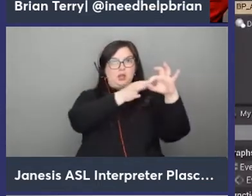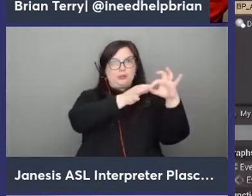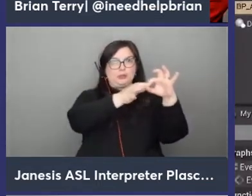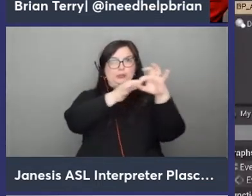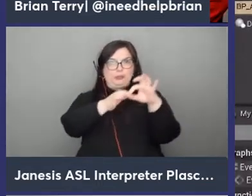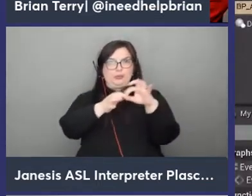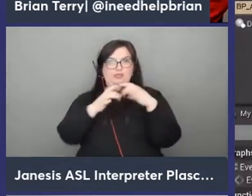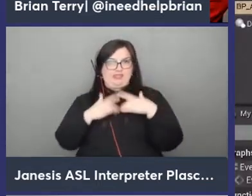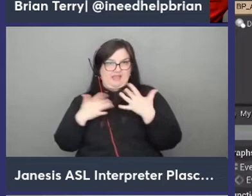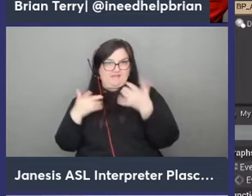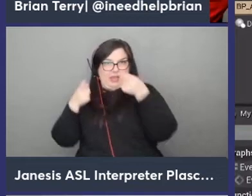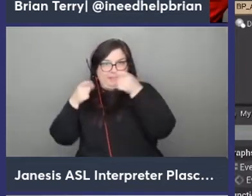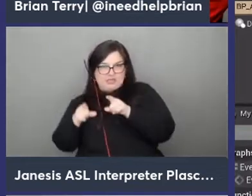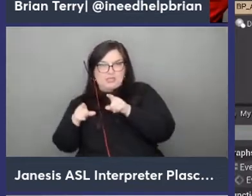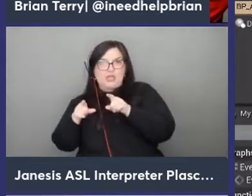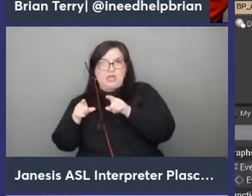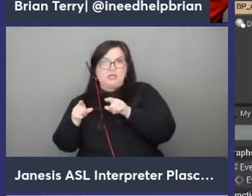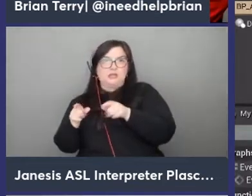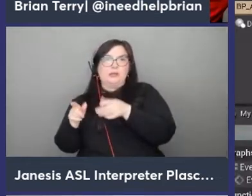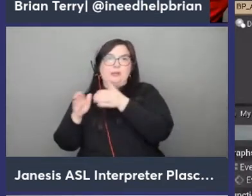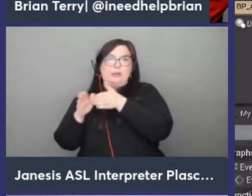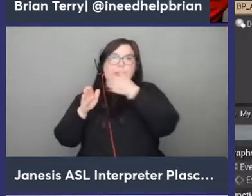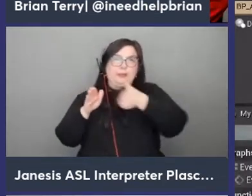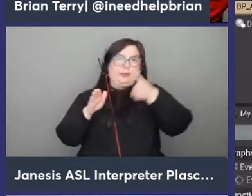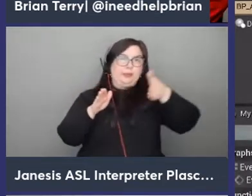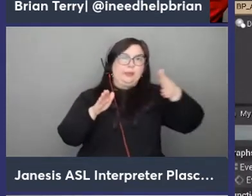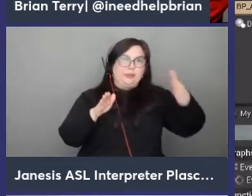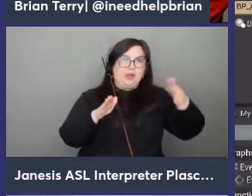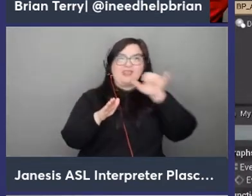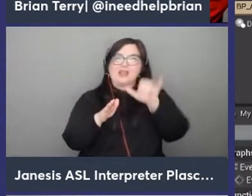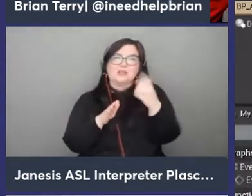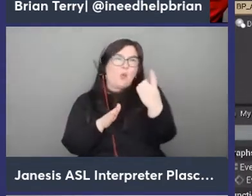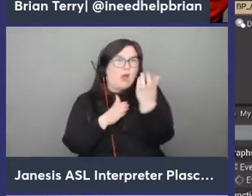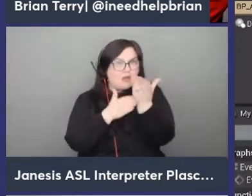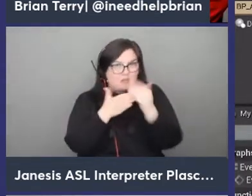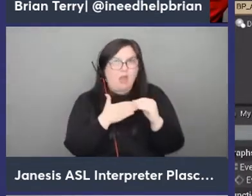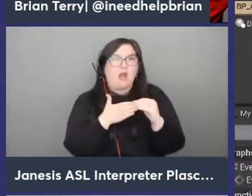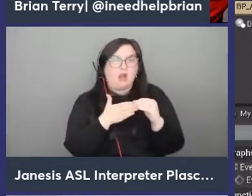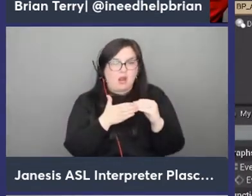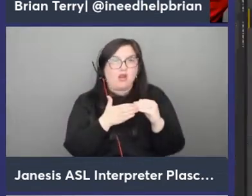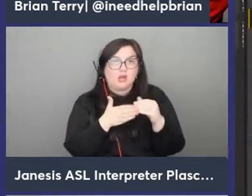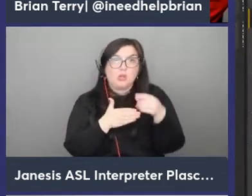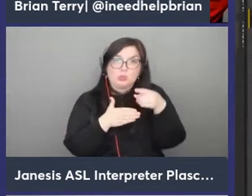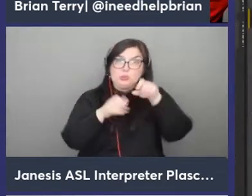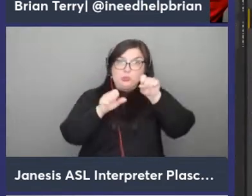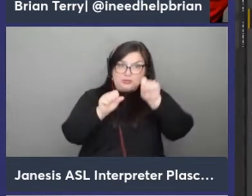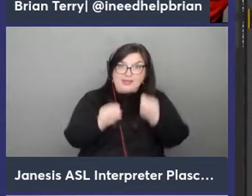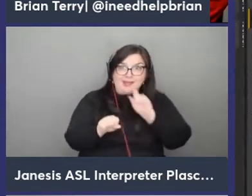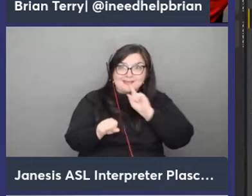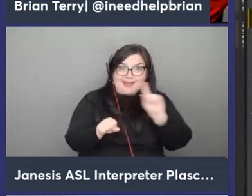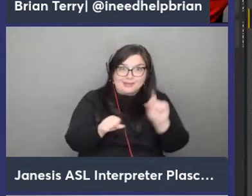and has a bunch of things tied to viewport. This is one part of it. And then you can actually, so this is that,